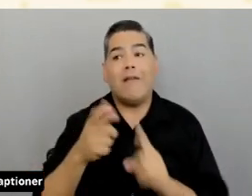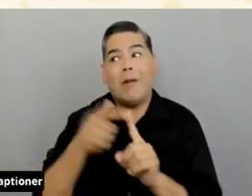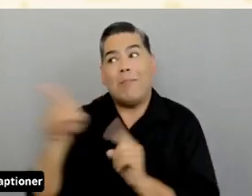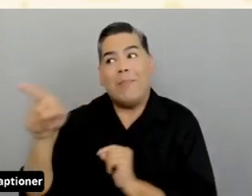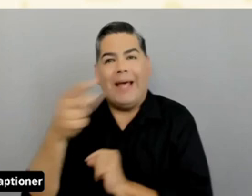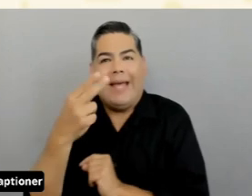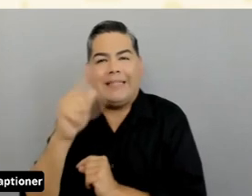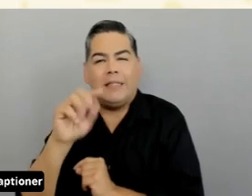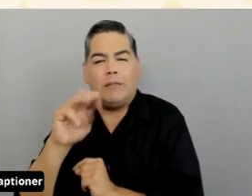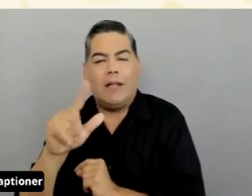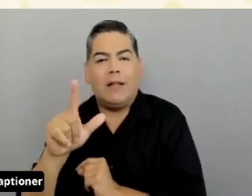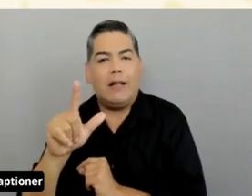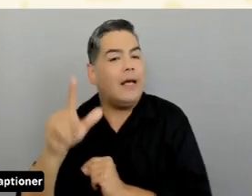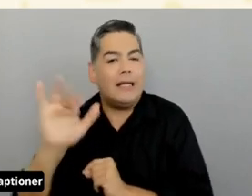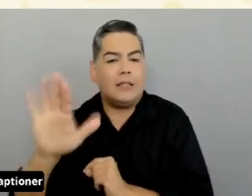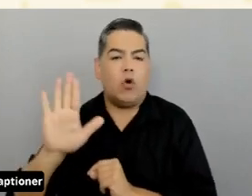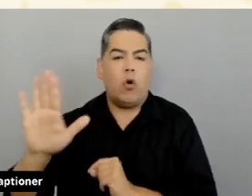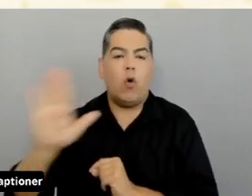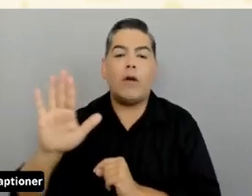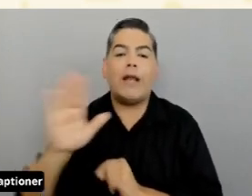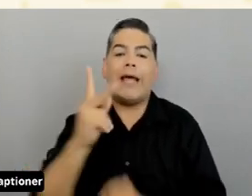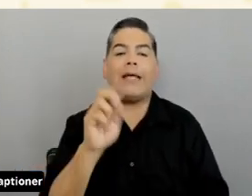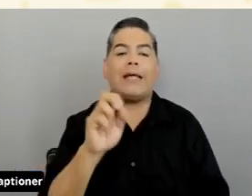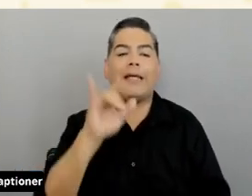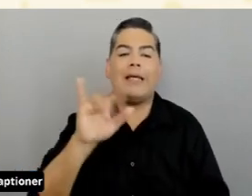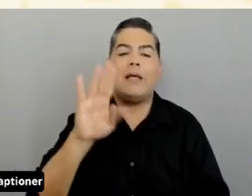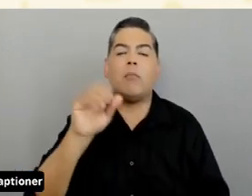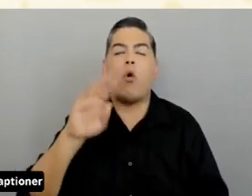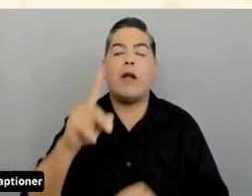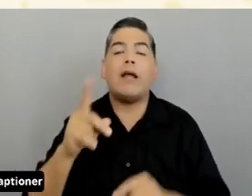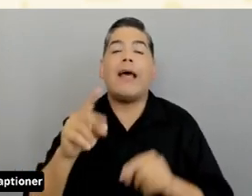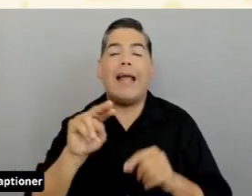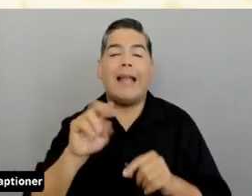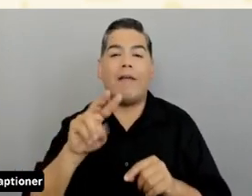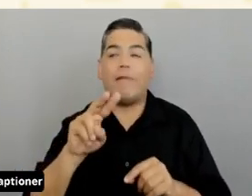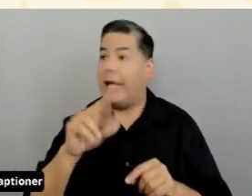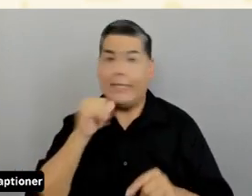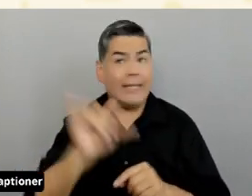It's not the same way you navigate using a radio group or you navigate a checkbox.